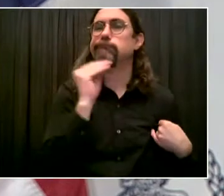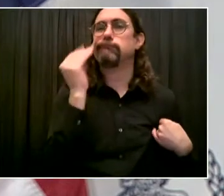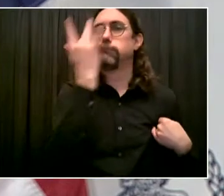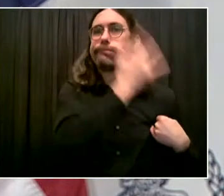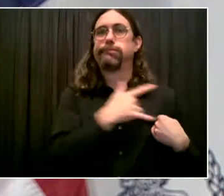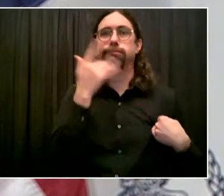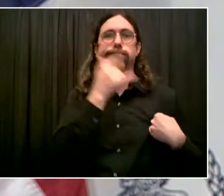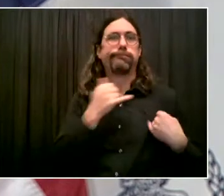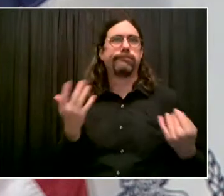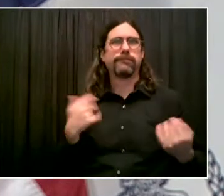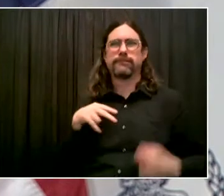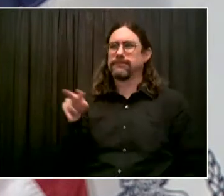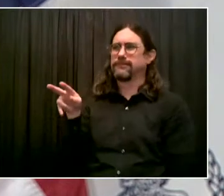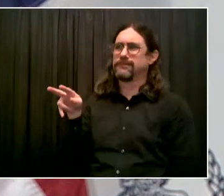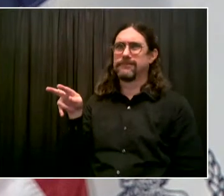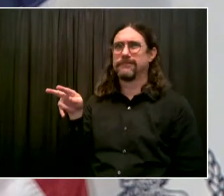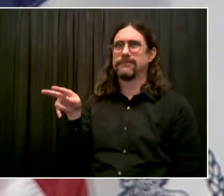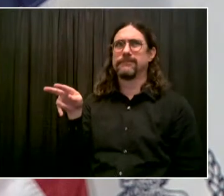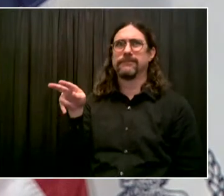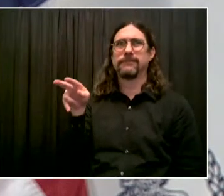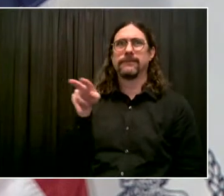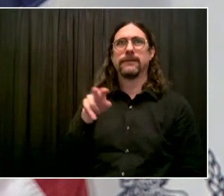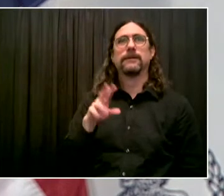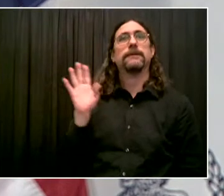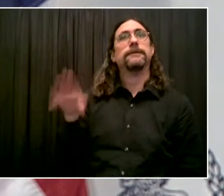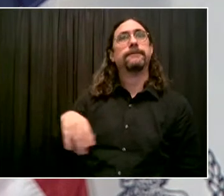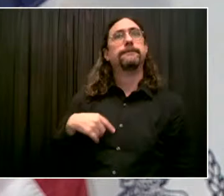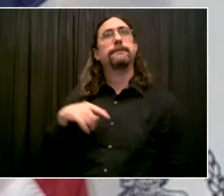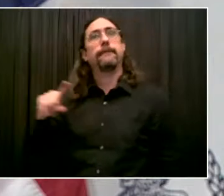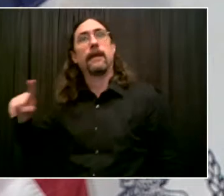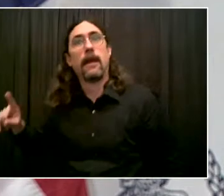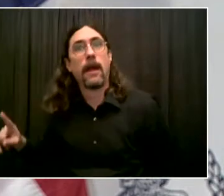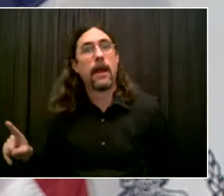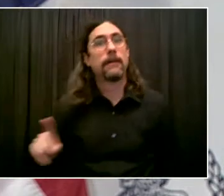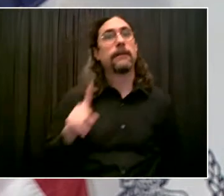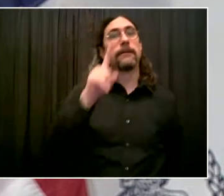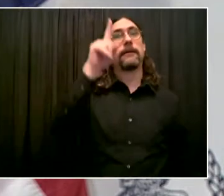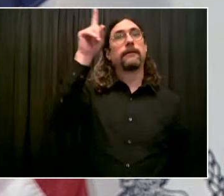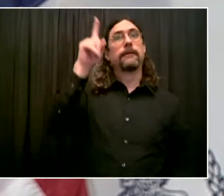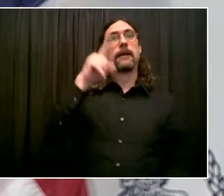MASKS. I WALKED UP TO THE SECOND TIER, THREE POLICE OFFICERS TALKING ON THE SECOND